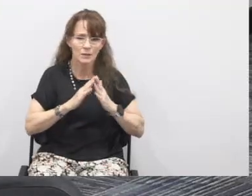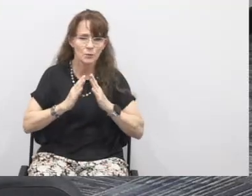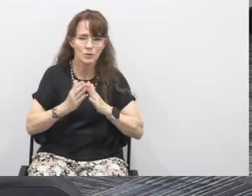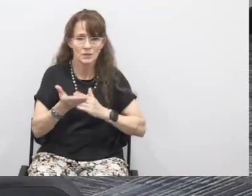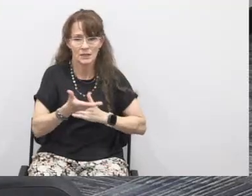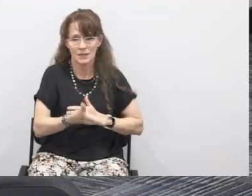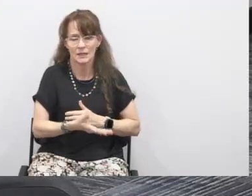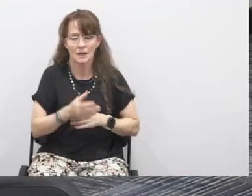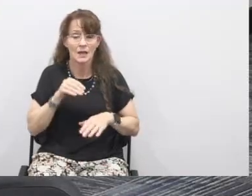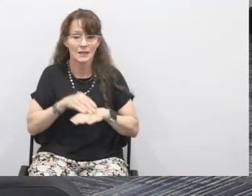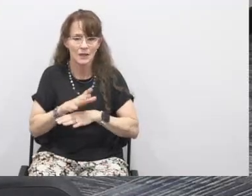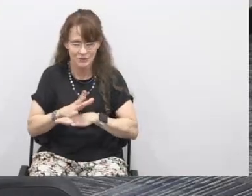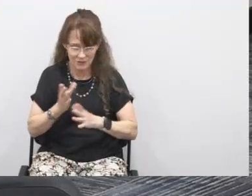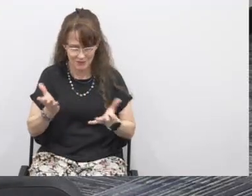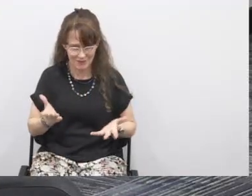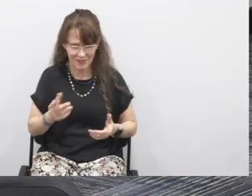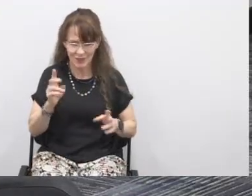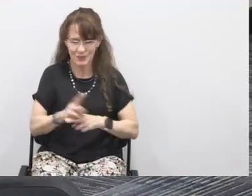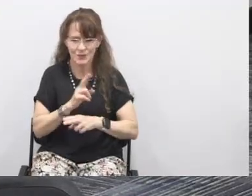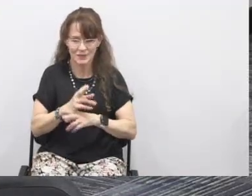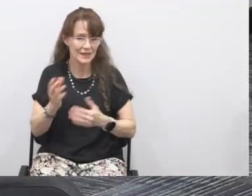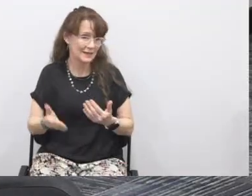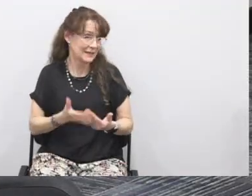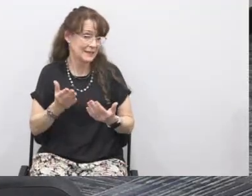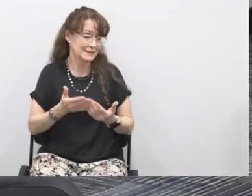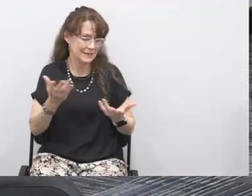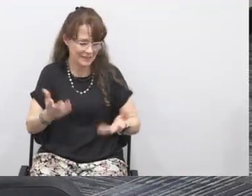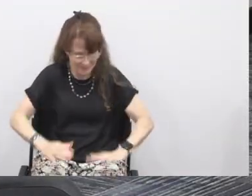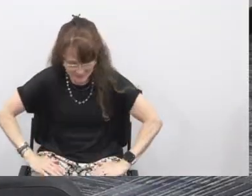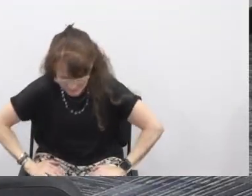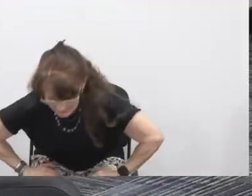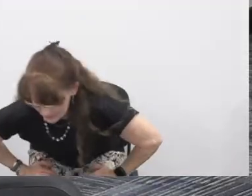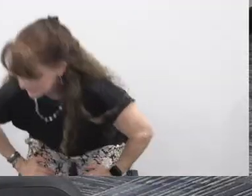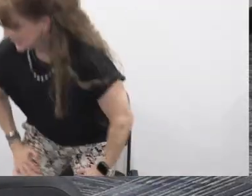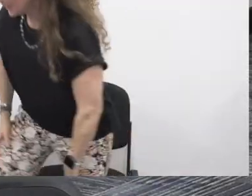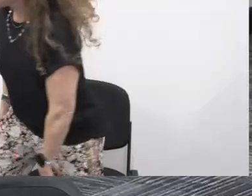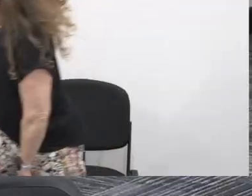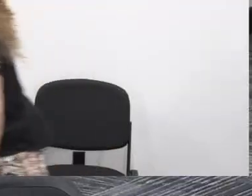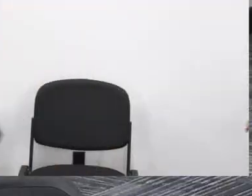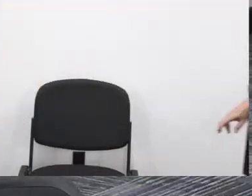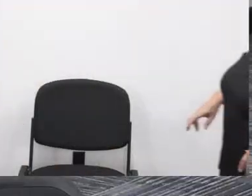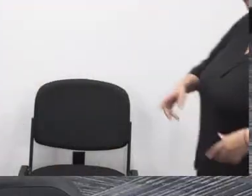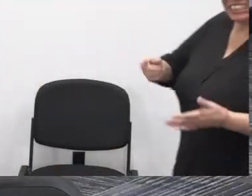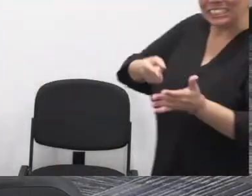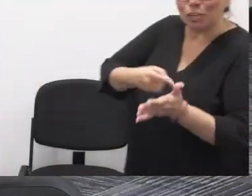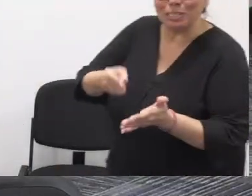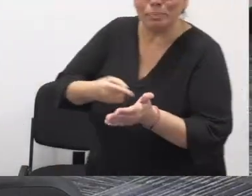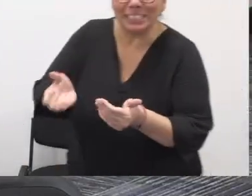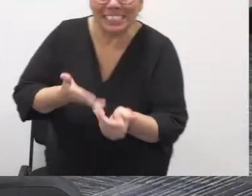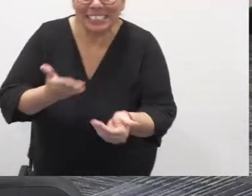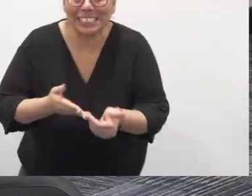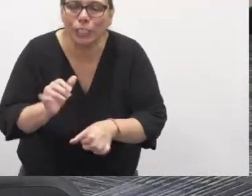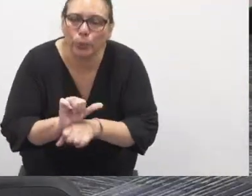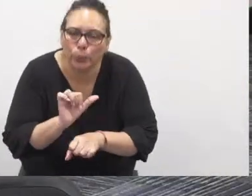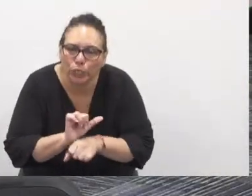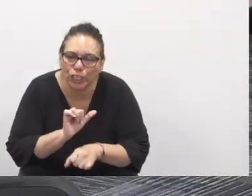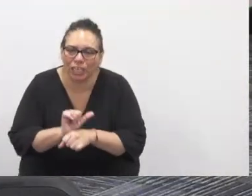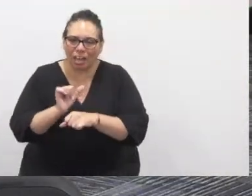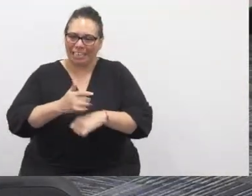So counselors, it usually comes easy to work on sense of belonging and sometimes we need to bring our teachers along with